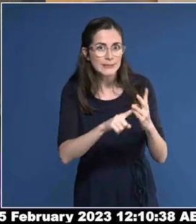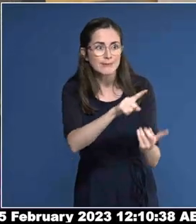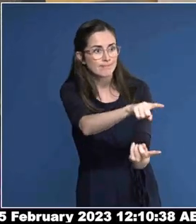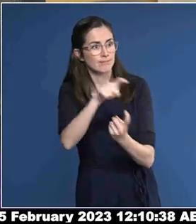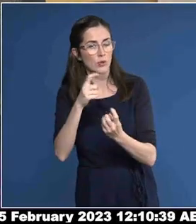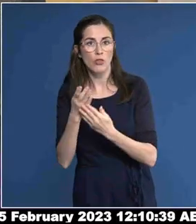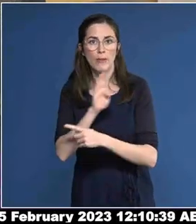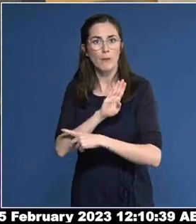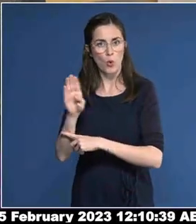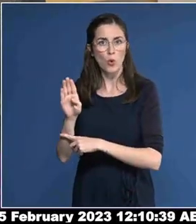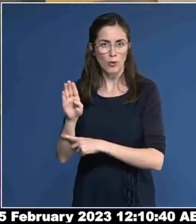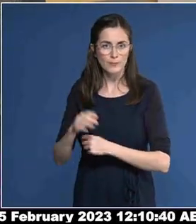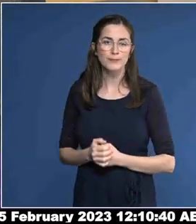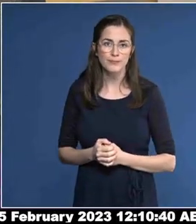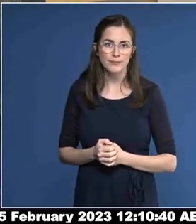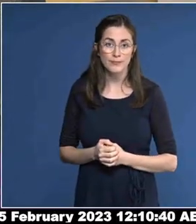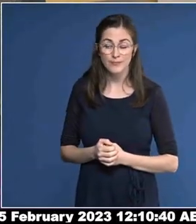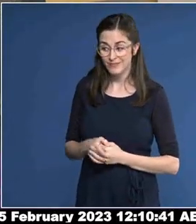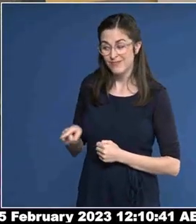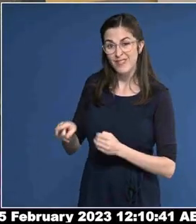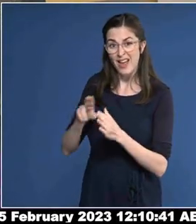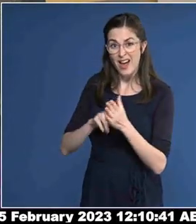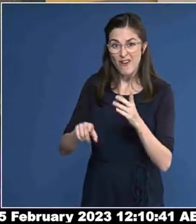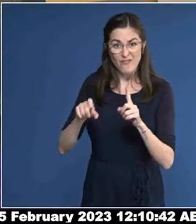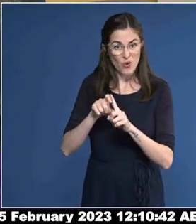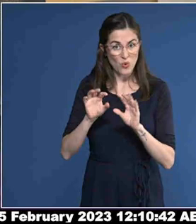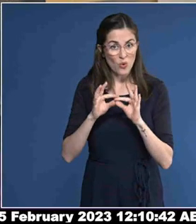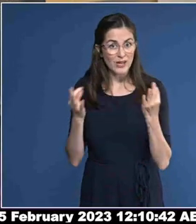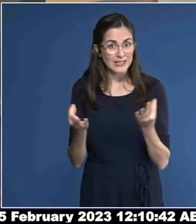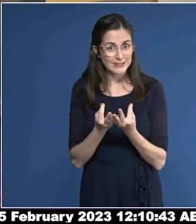Afford accepted that many of the directors are long-serving members of the board and